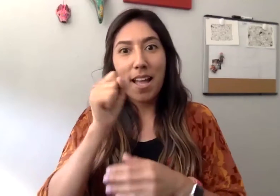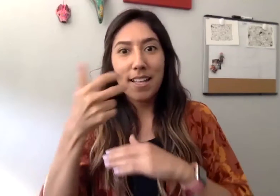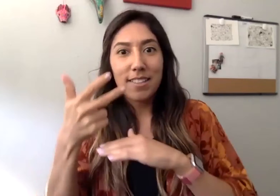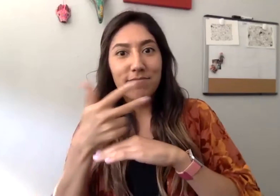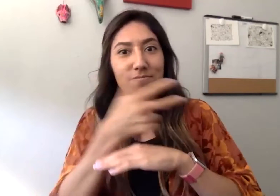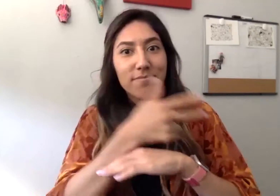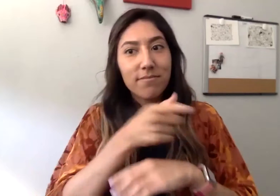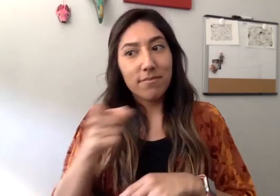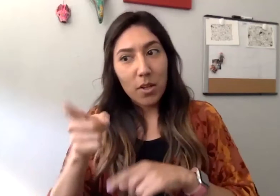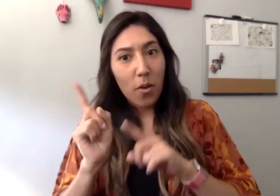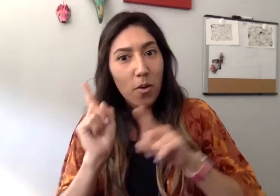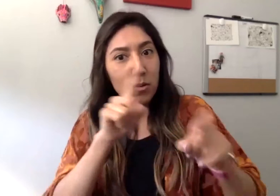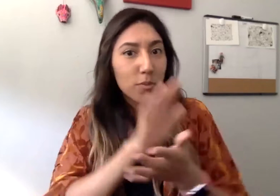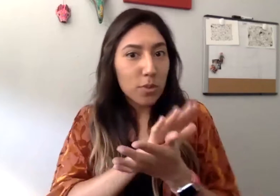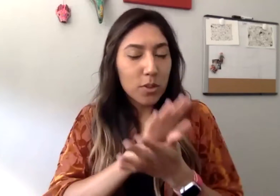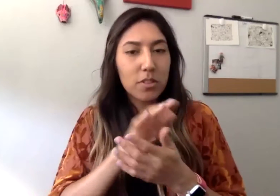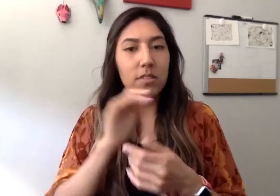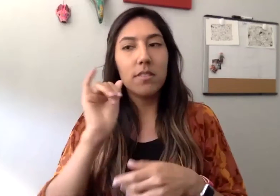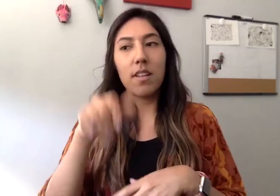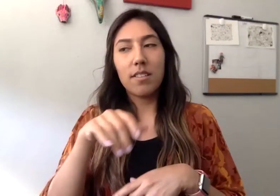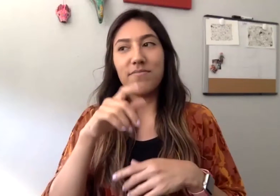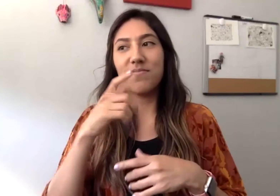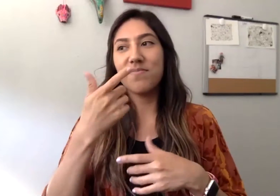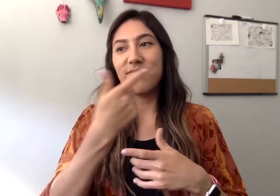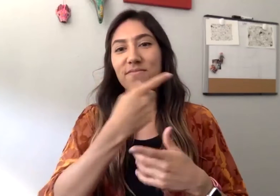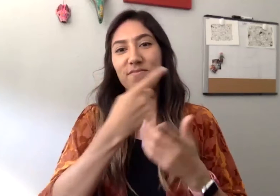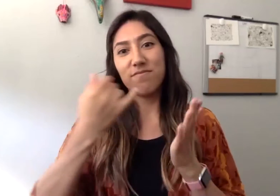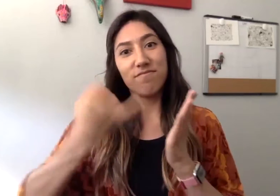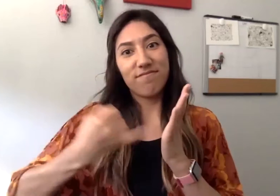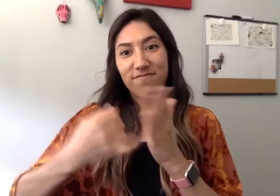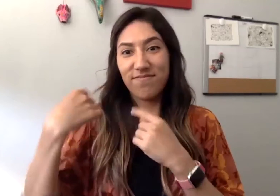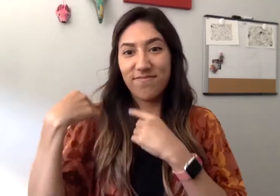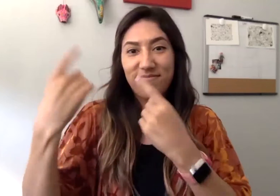in the office and going through the motions of going to the doctor's